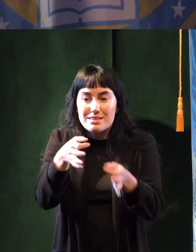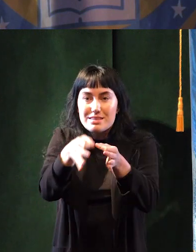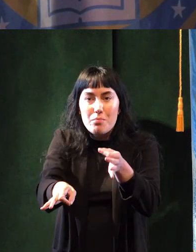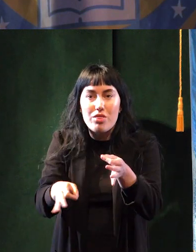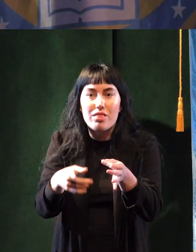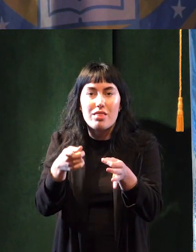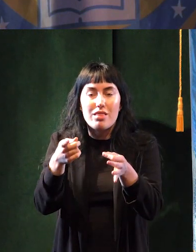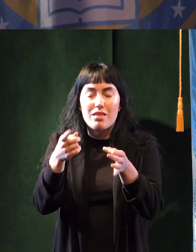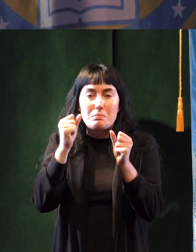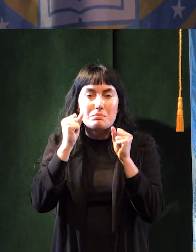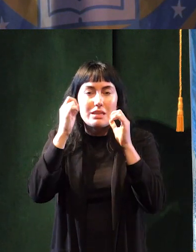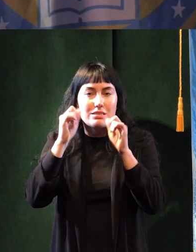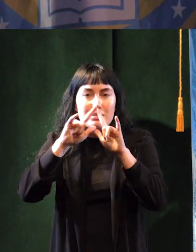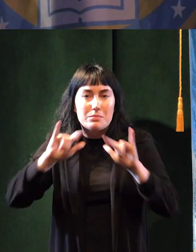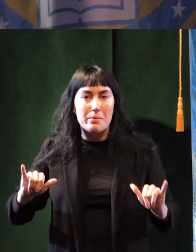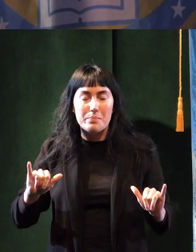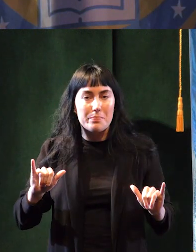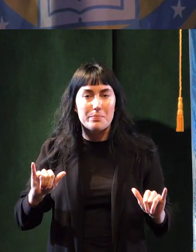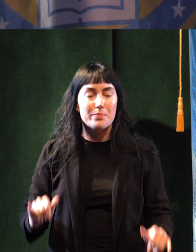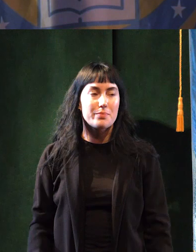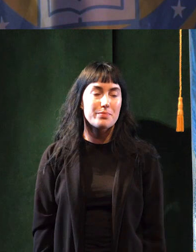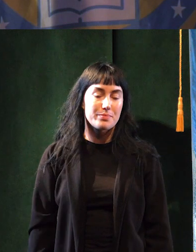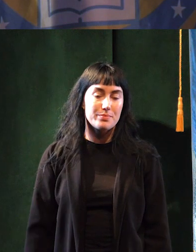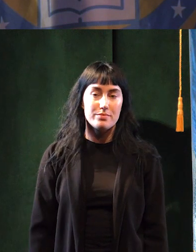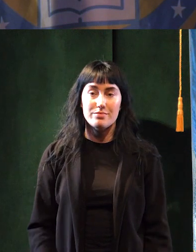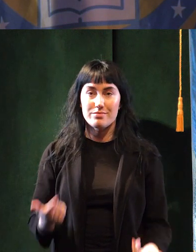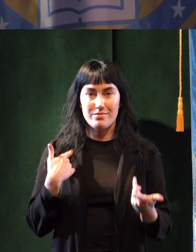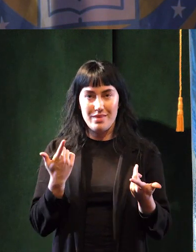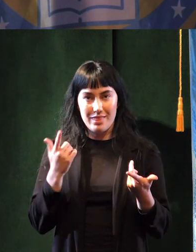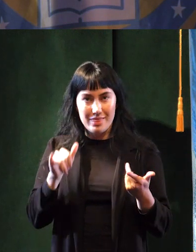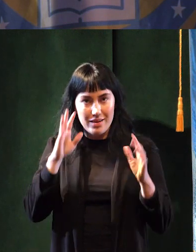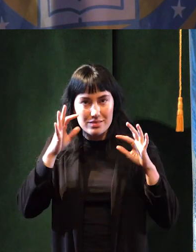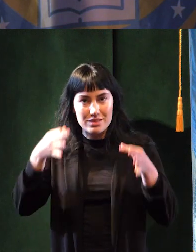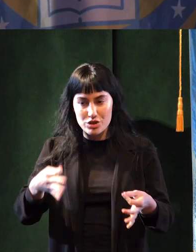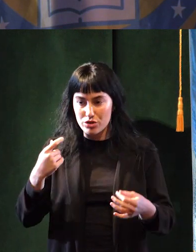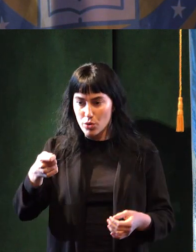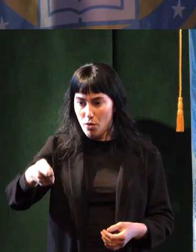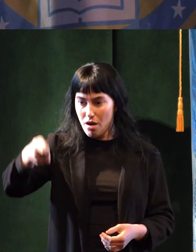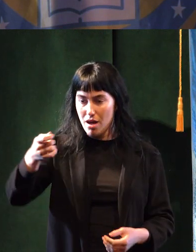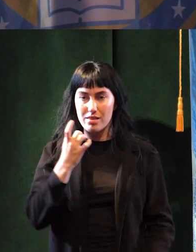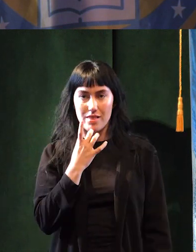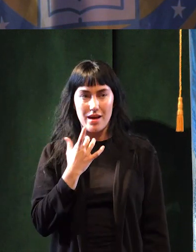clarity for me so simple and so profound all at the same time the choice to turn